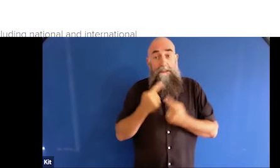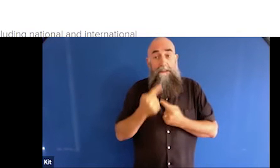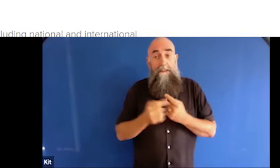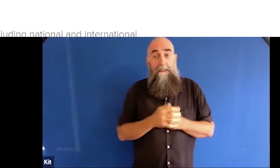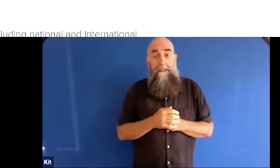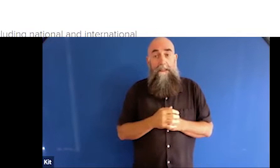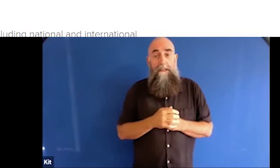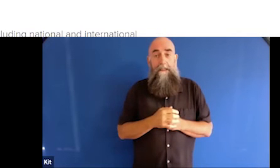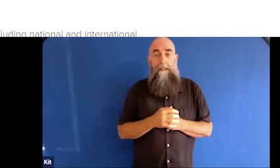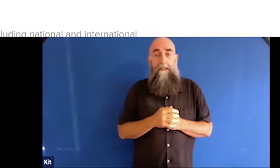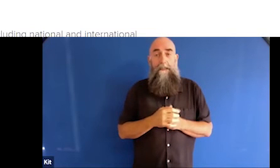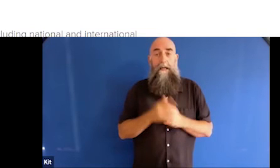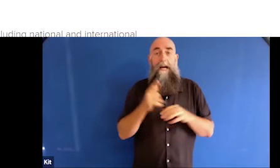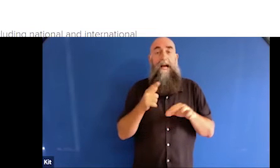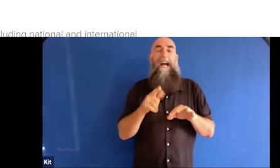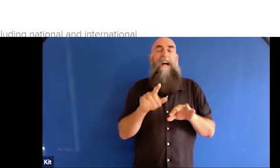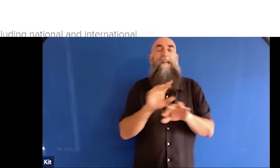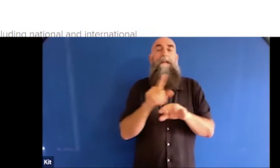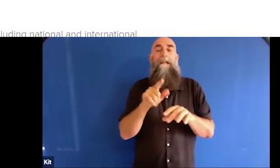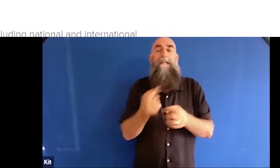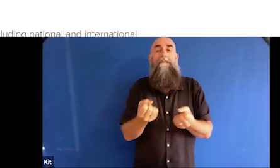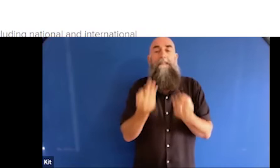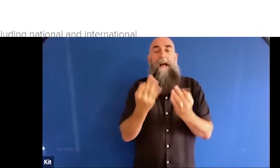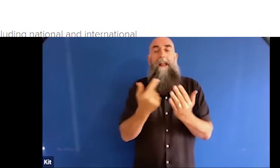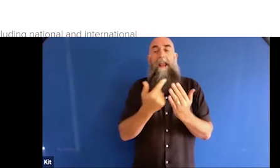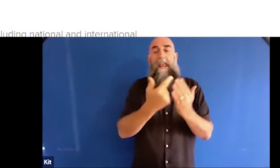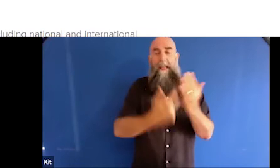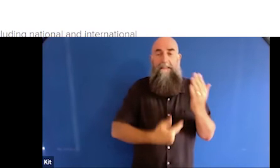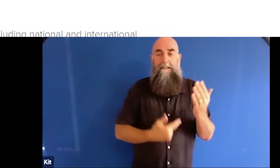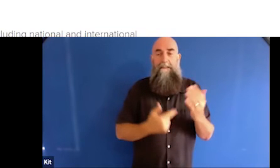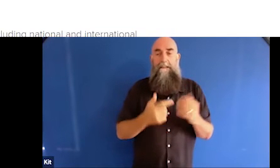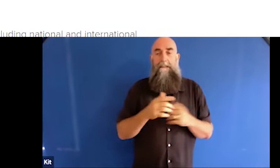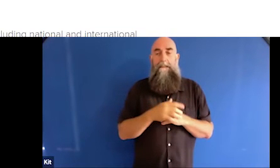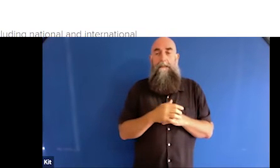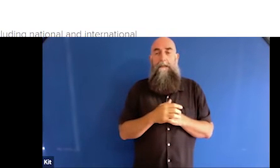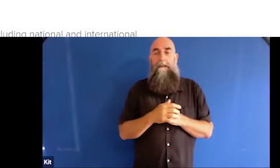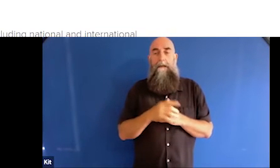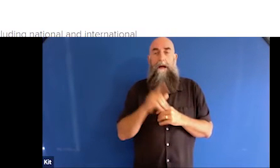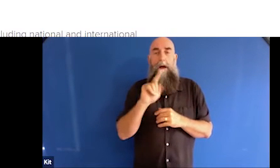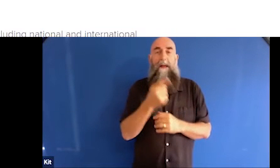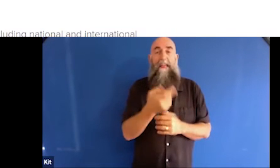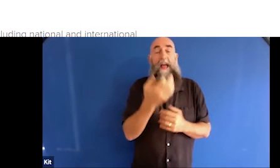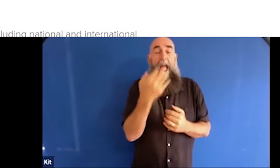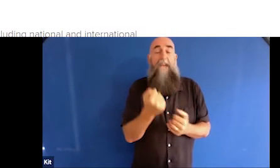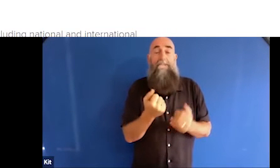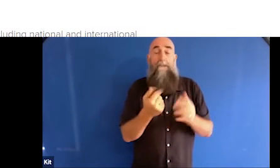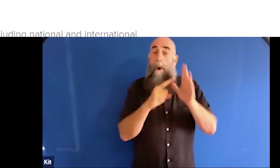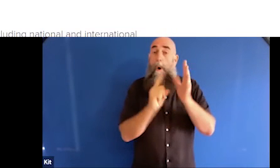it doesn't list basically, there is a spreadsheet of grant that's been supported in the past for six